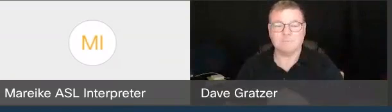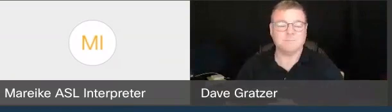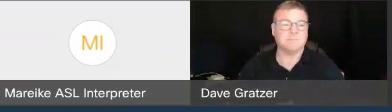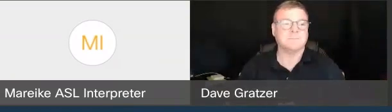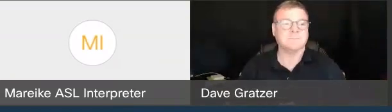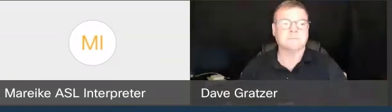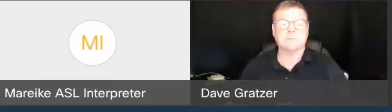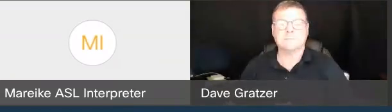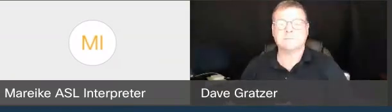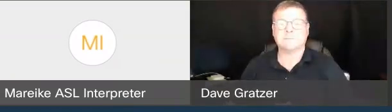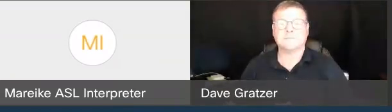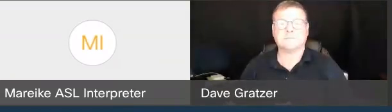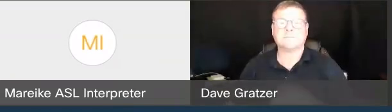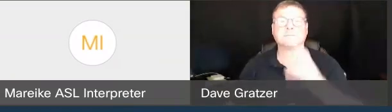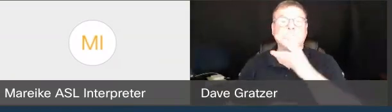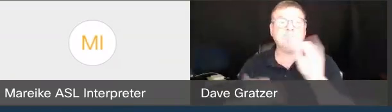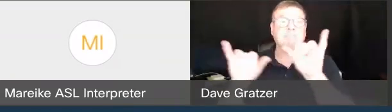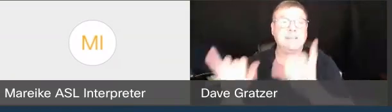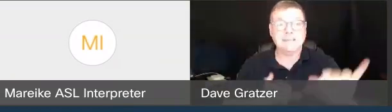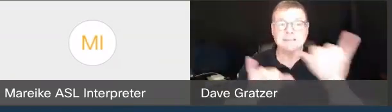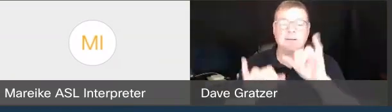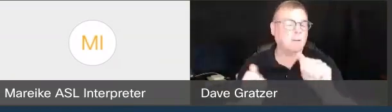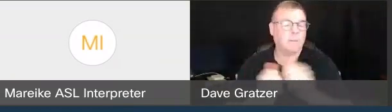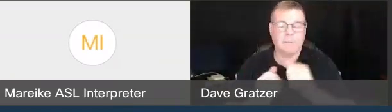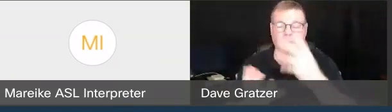And similarly for prison I won't spend any time in this slide, but these patterns